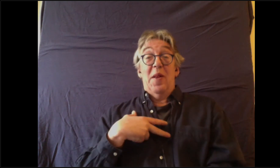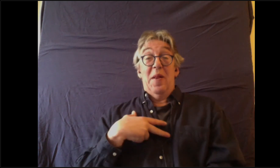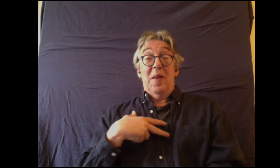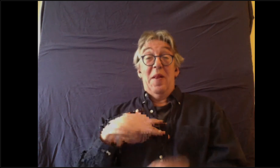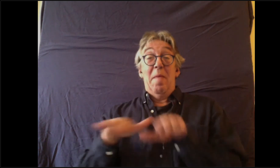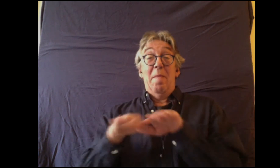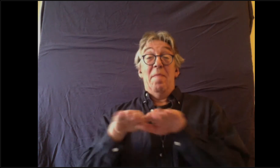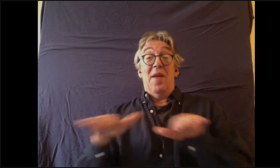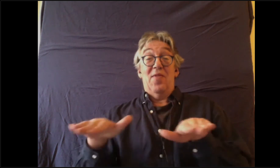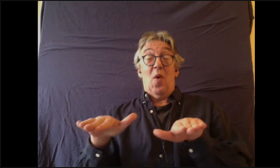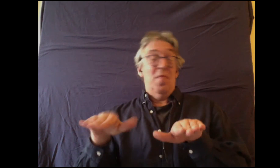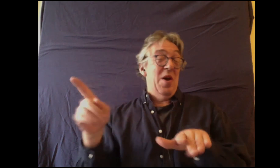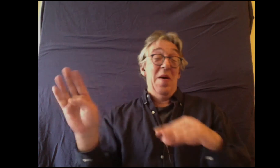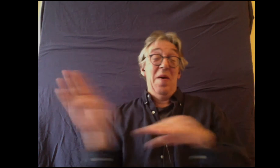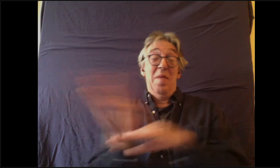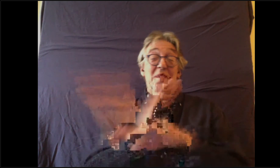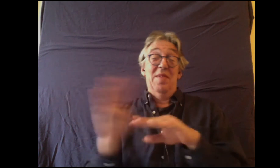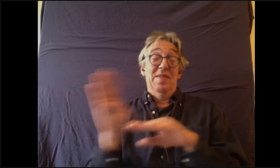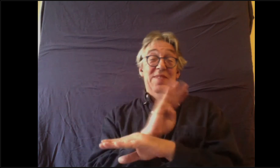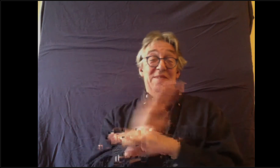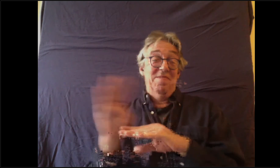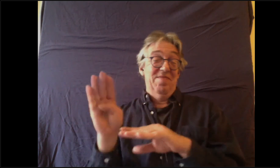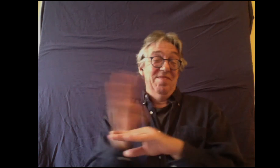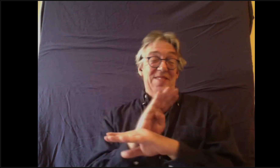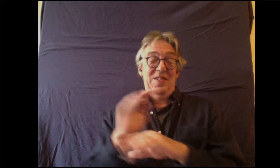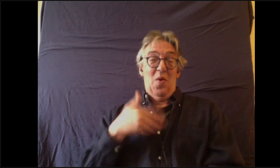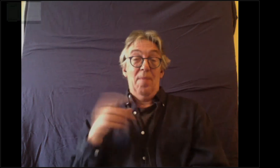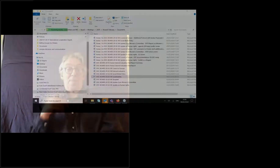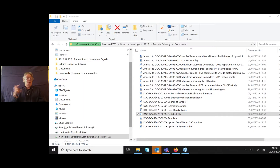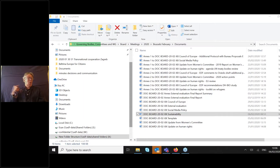Catherine has an academic background in public health